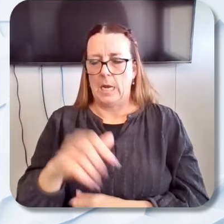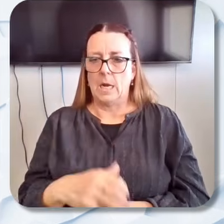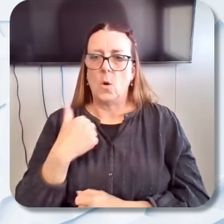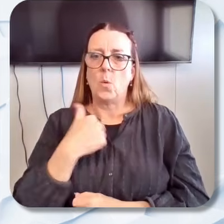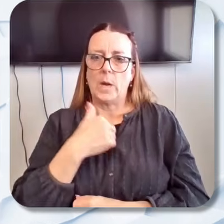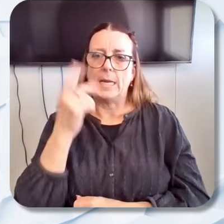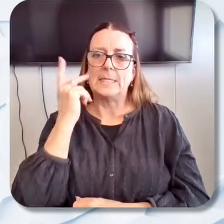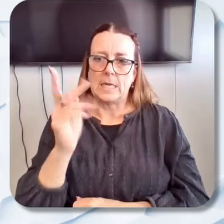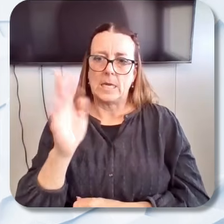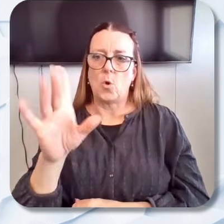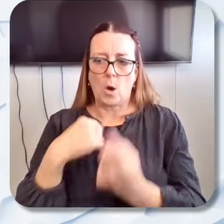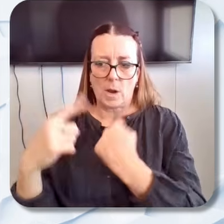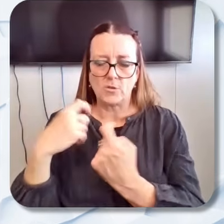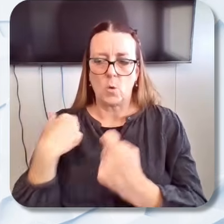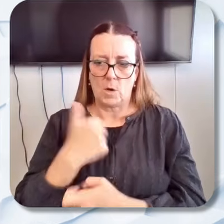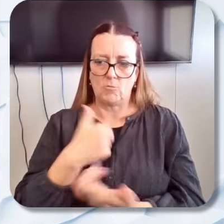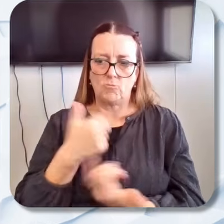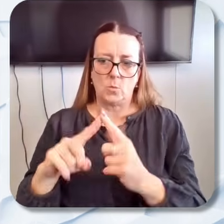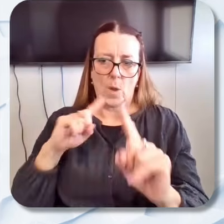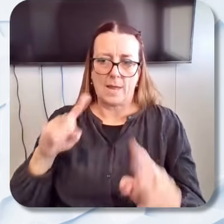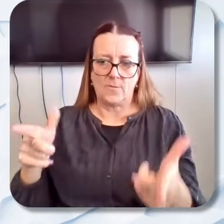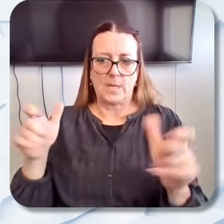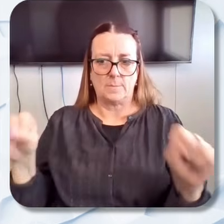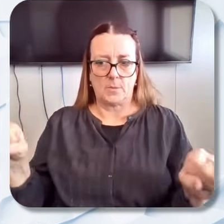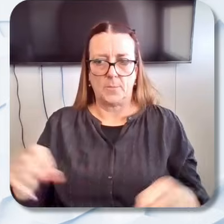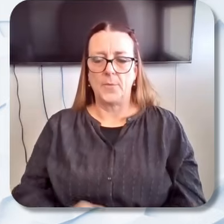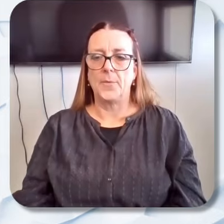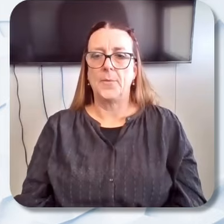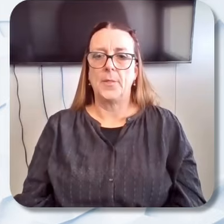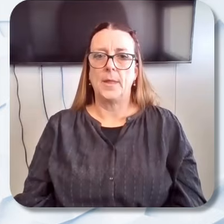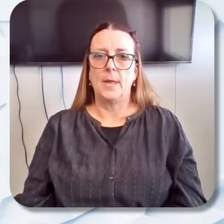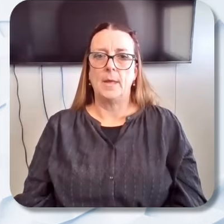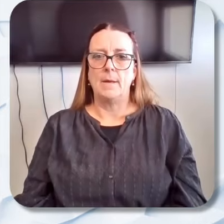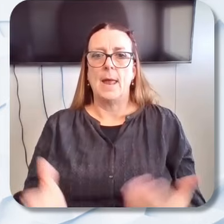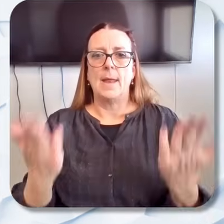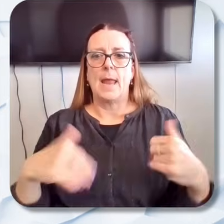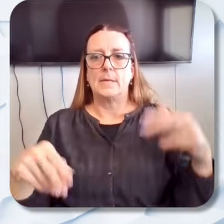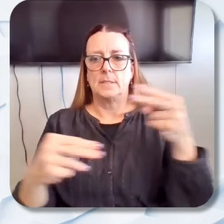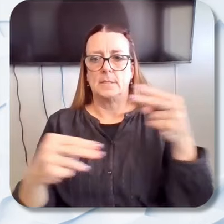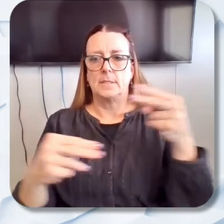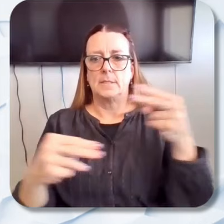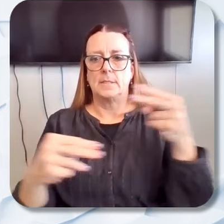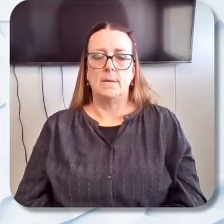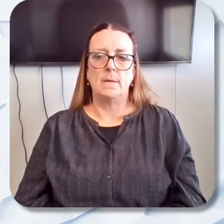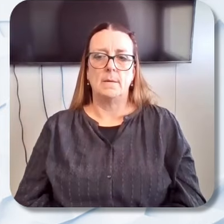see your questions, and we'll do our best to answer them. Do you want to go to the next slide? So again.